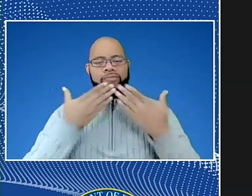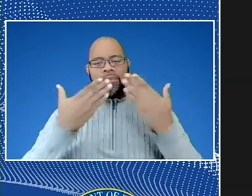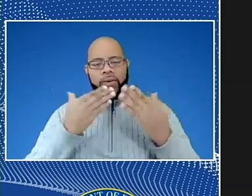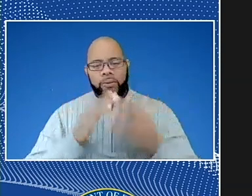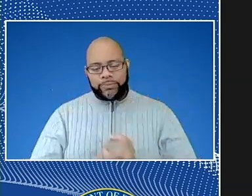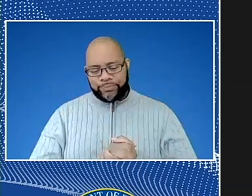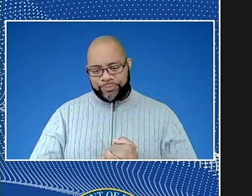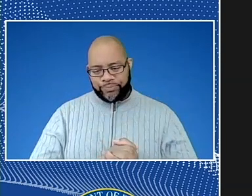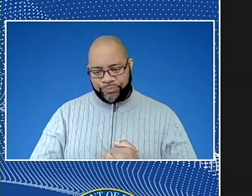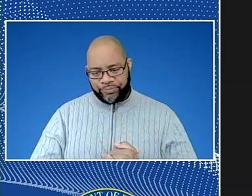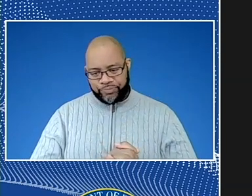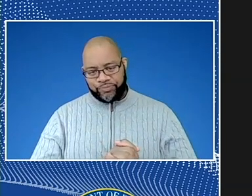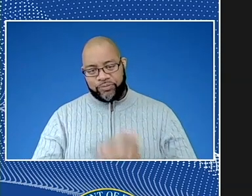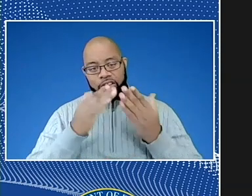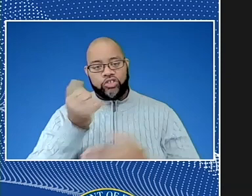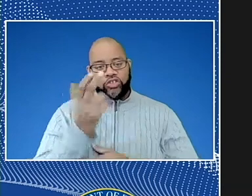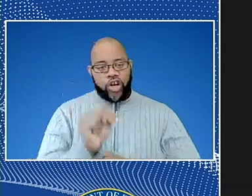Thank you, John. Lane, we'll go to you next.